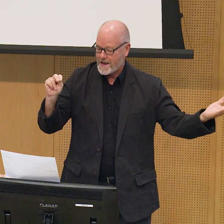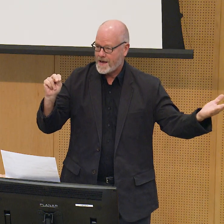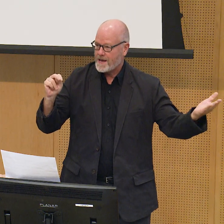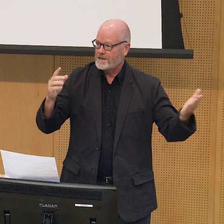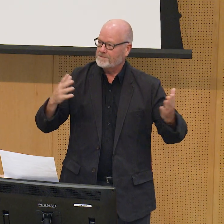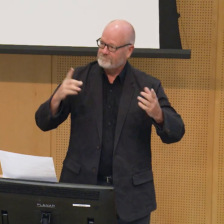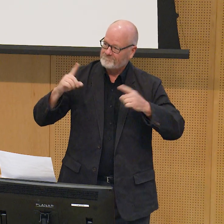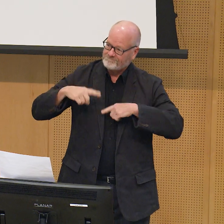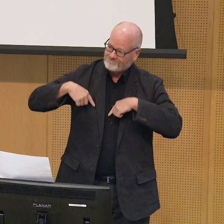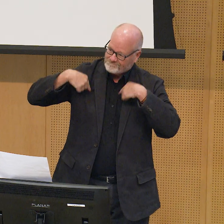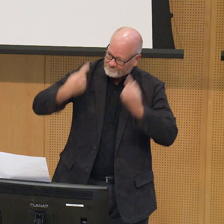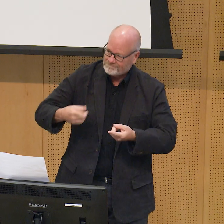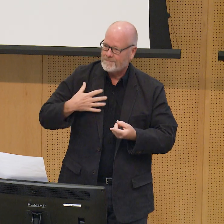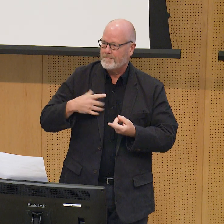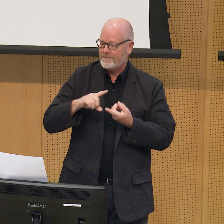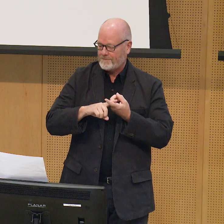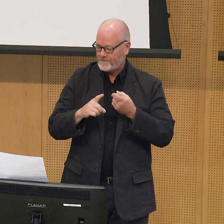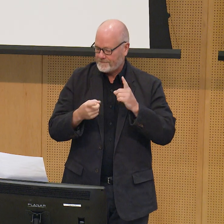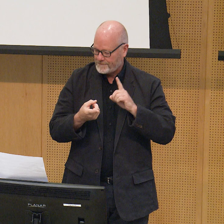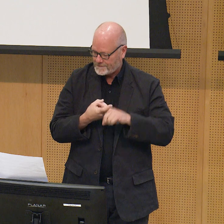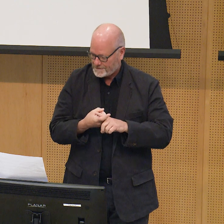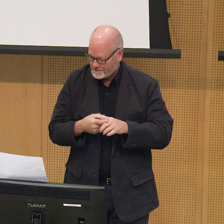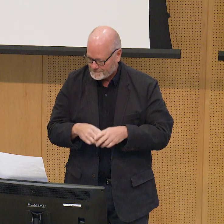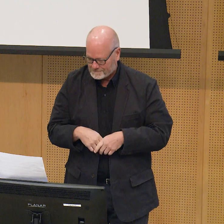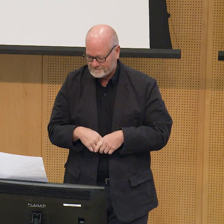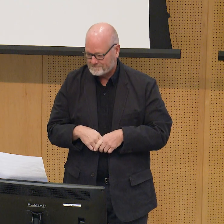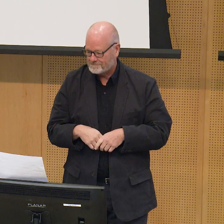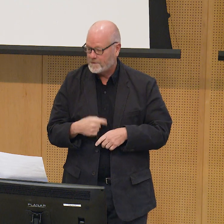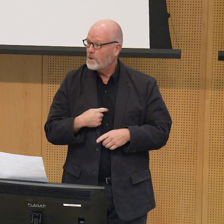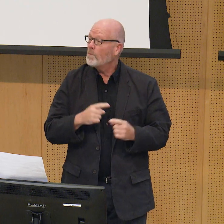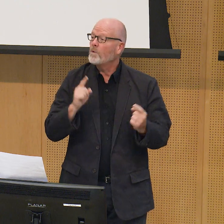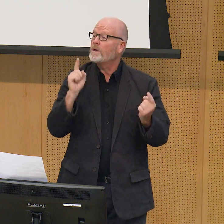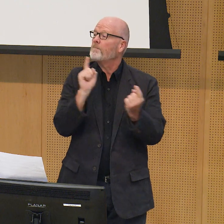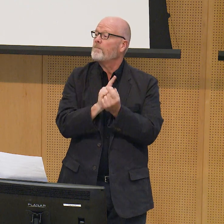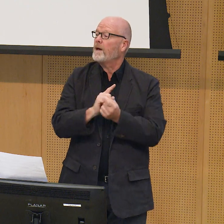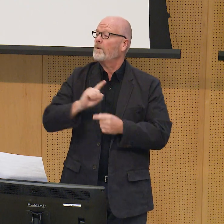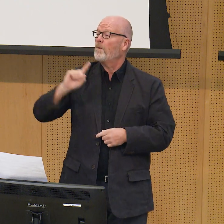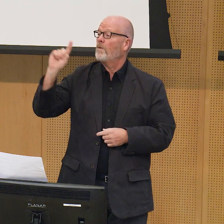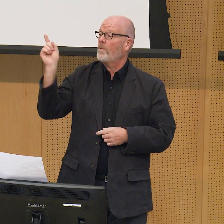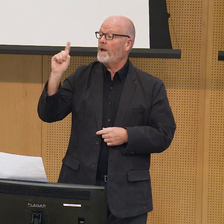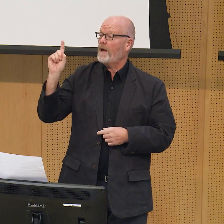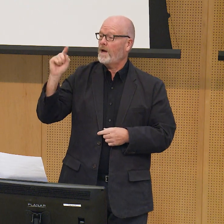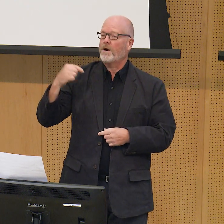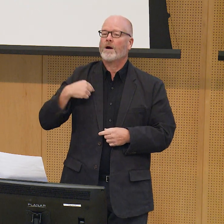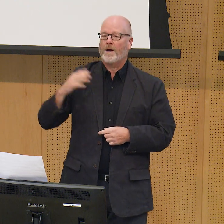Dan is a longtime friend of mine. We actually met here,